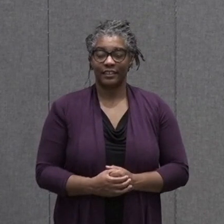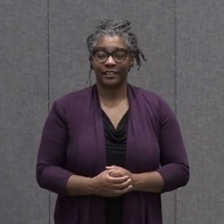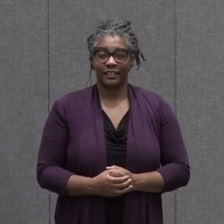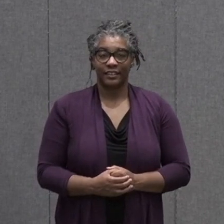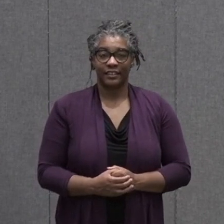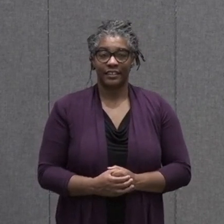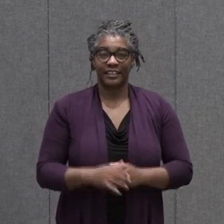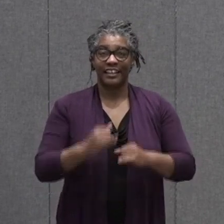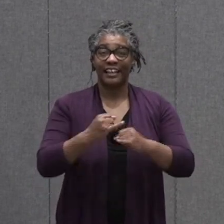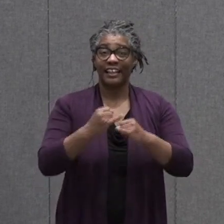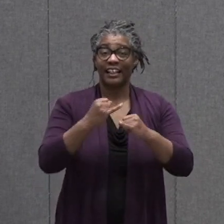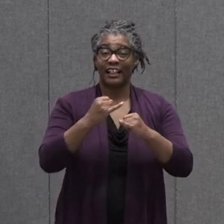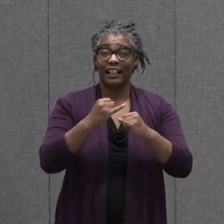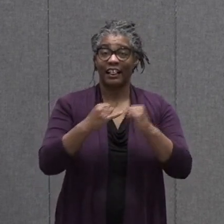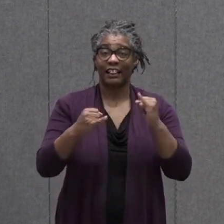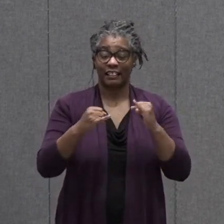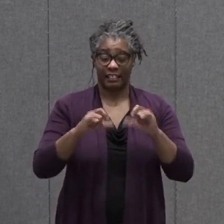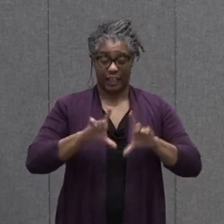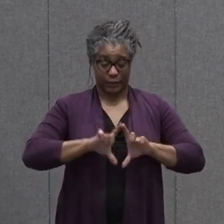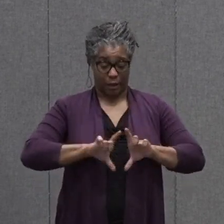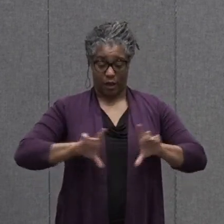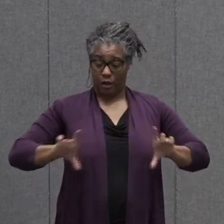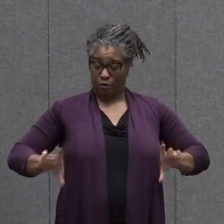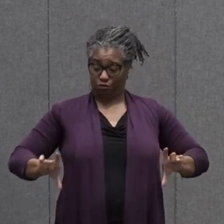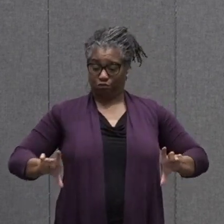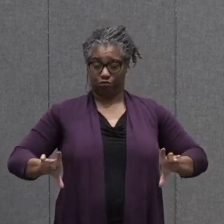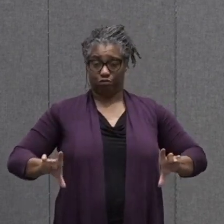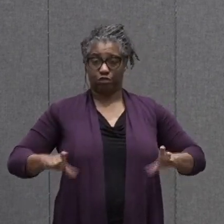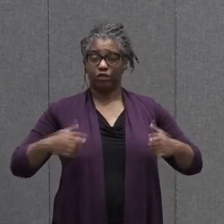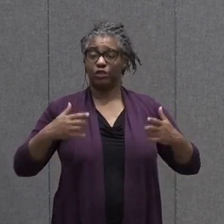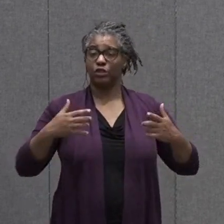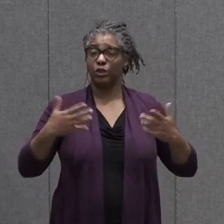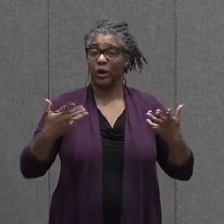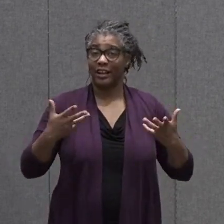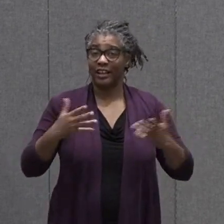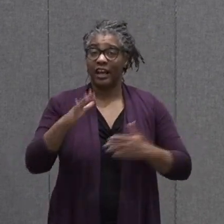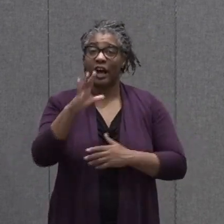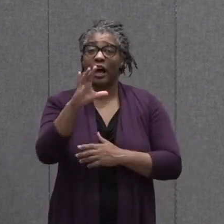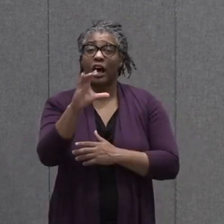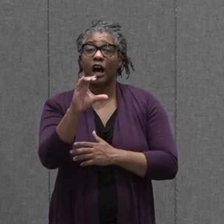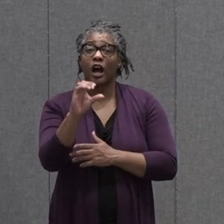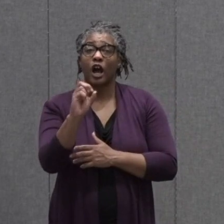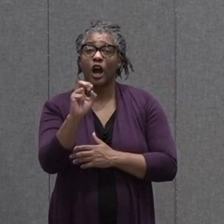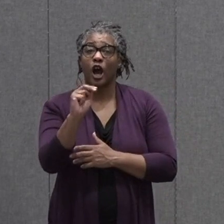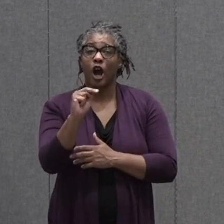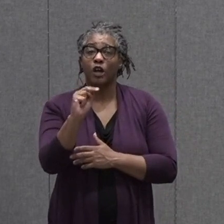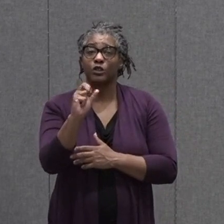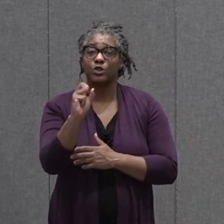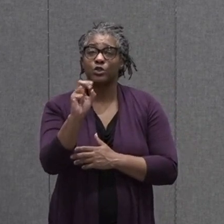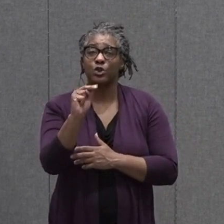Our last box here is for our consonant sounds. Let's add the letter m.